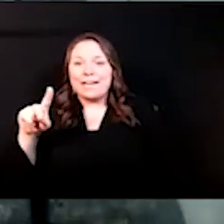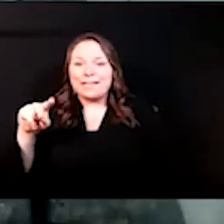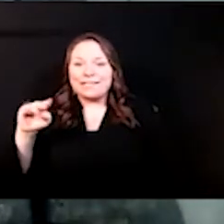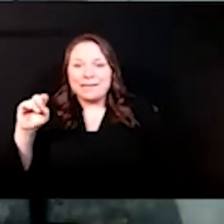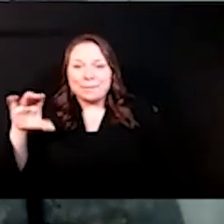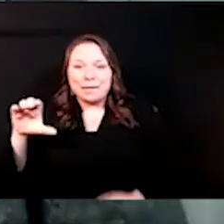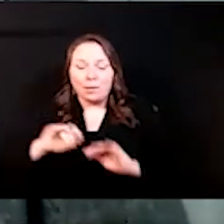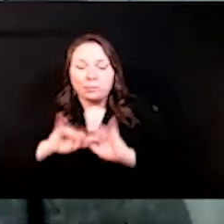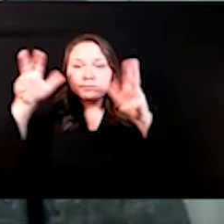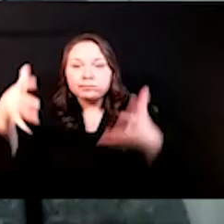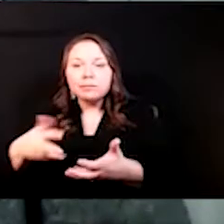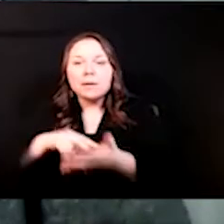IT REALLY MEANS THERE'S A MORE SIGNIFICANT THREAT TO PEOPLE